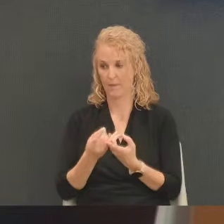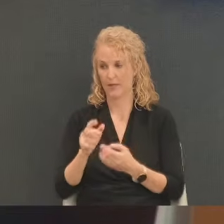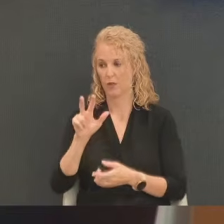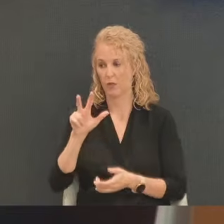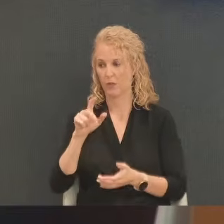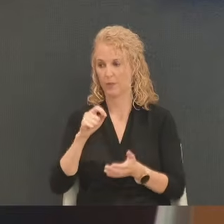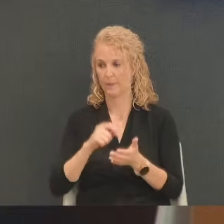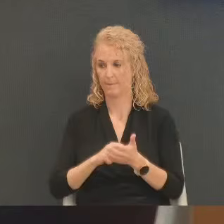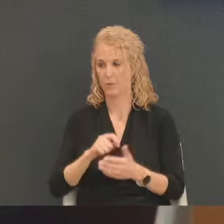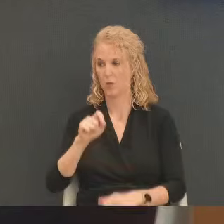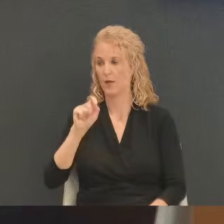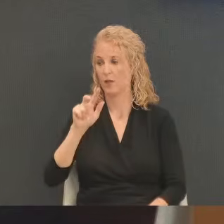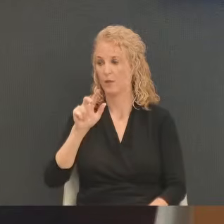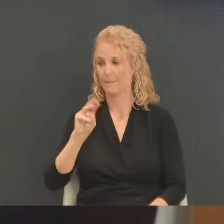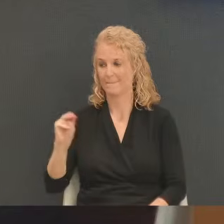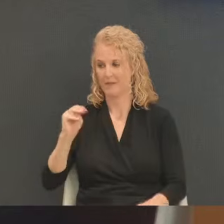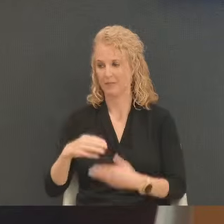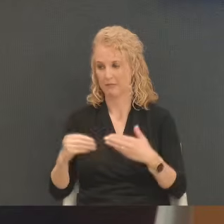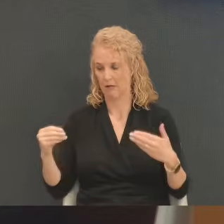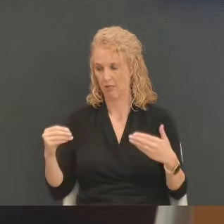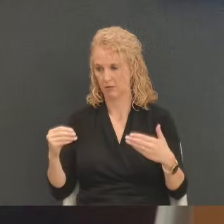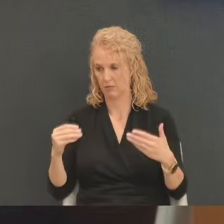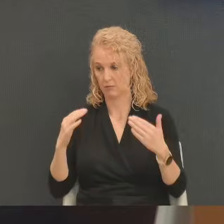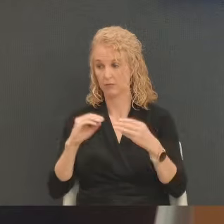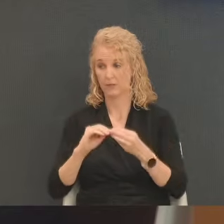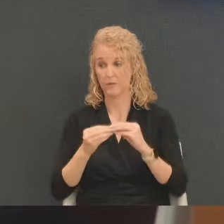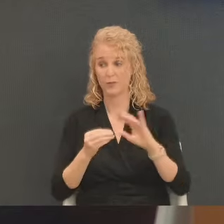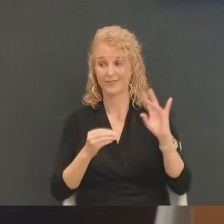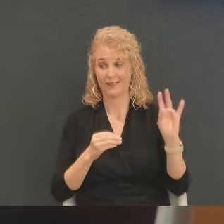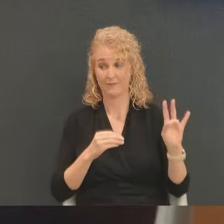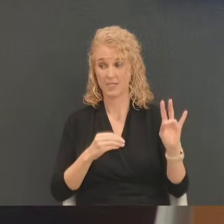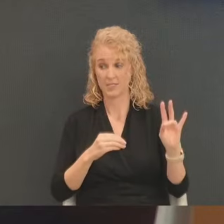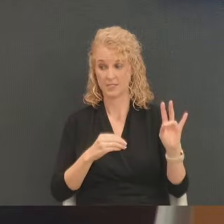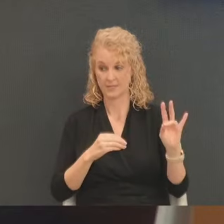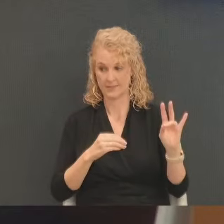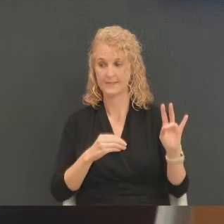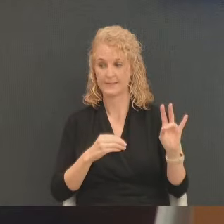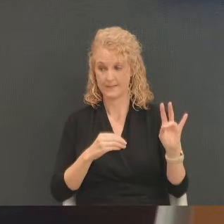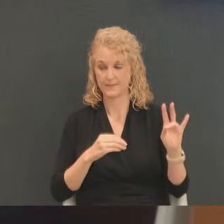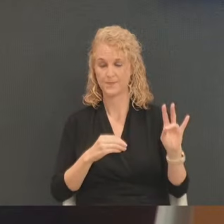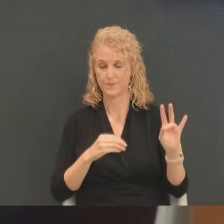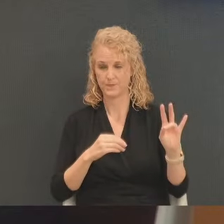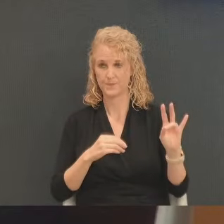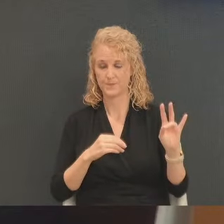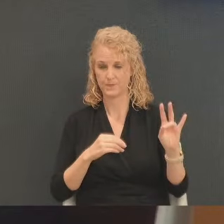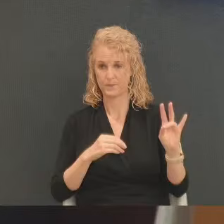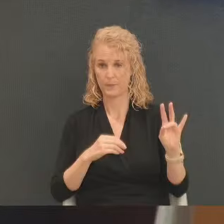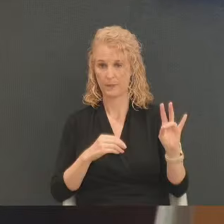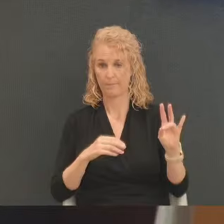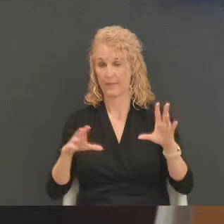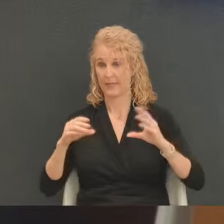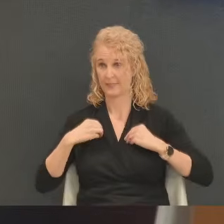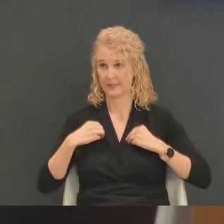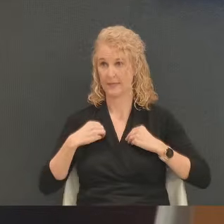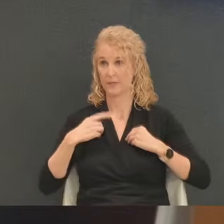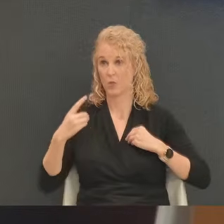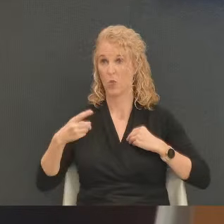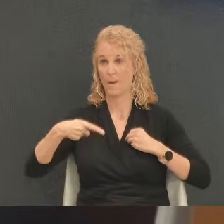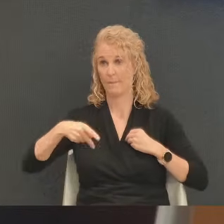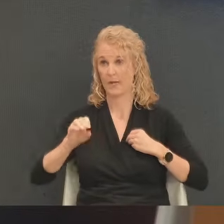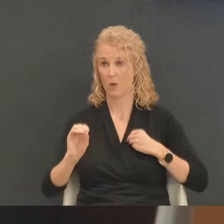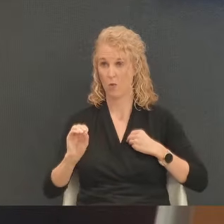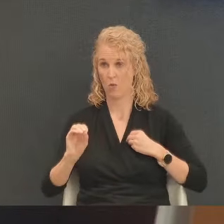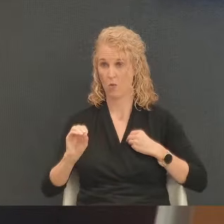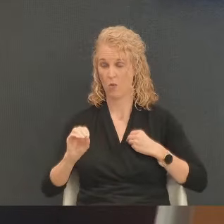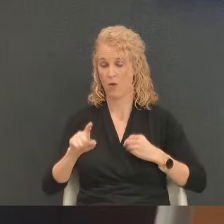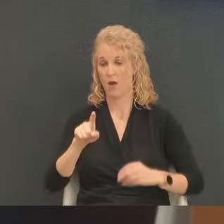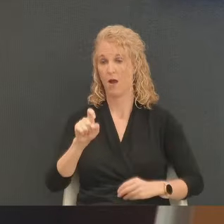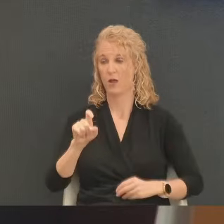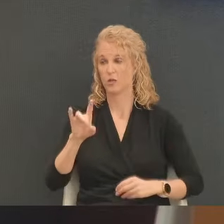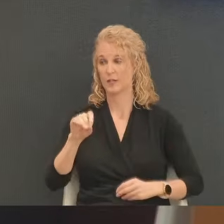$3.3 million. Item number seven is the acceptance of one purchase order for $180,000 in the